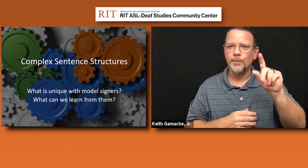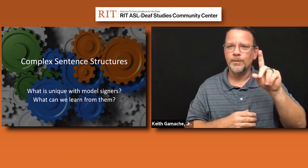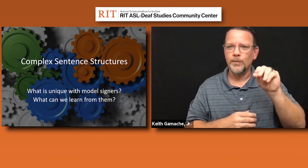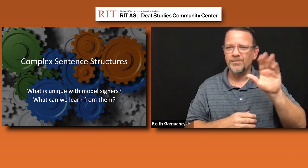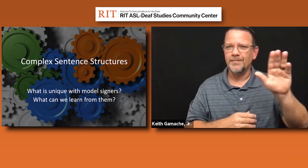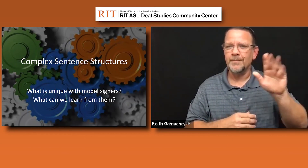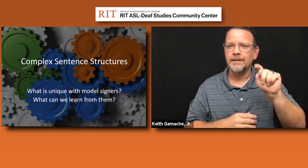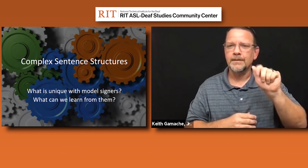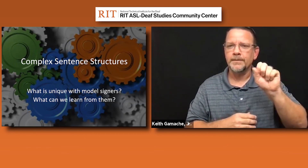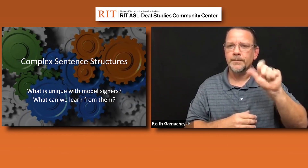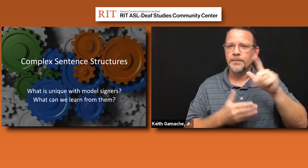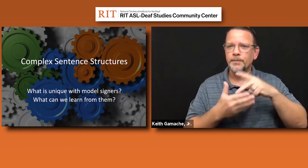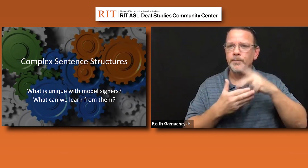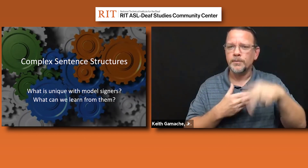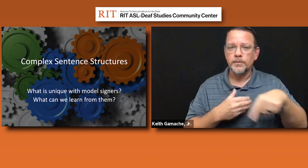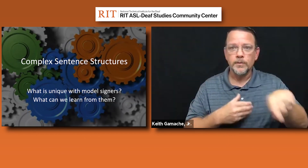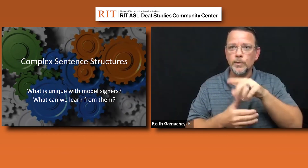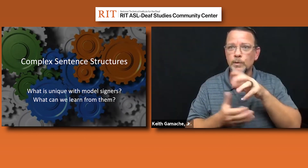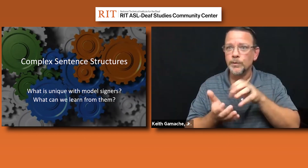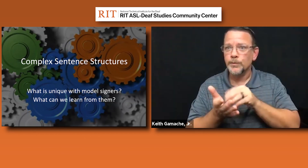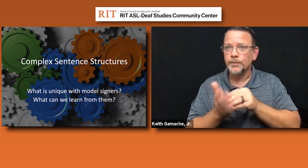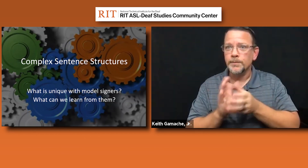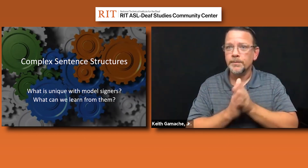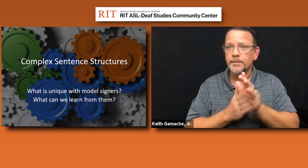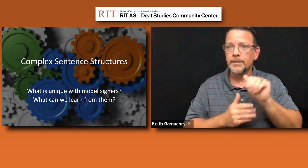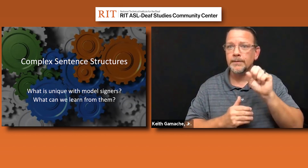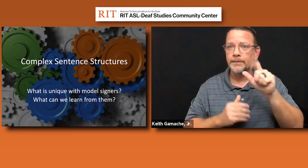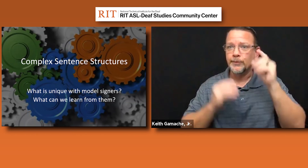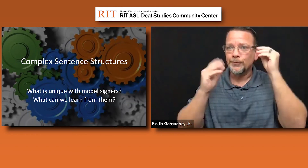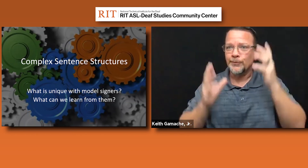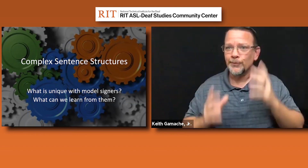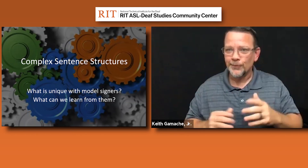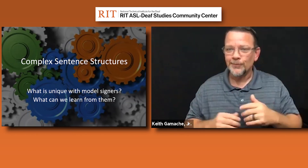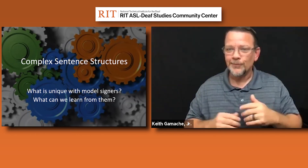I teach at UND, University of North Dakota, in the ASL program.